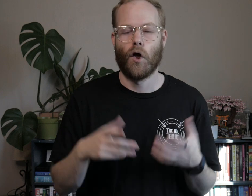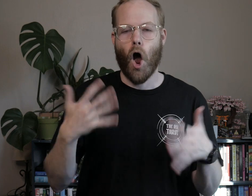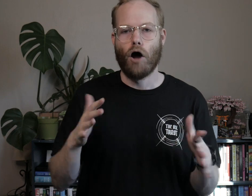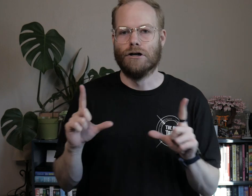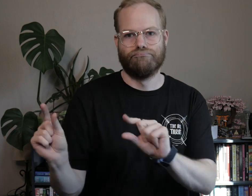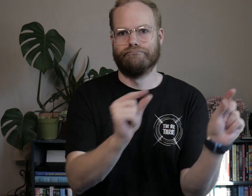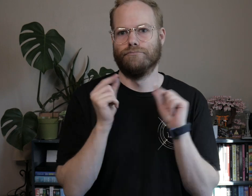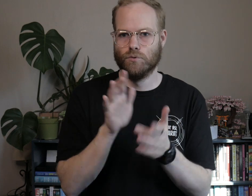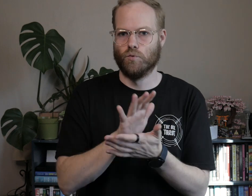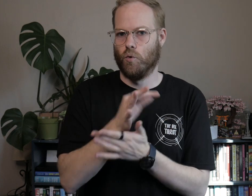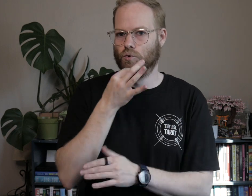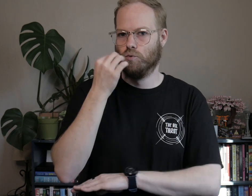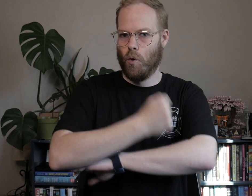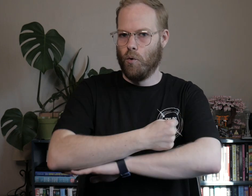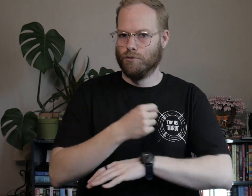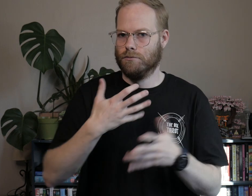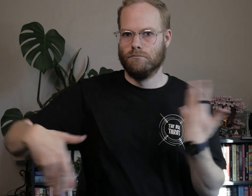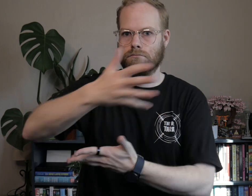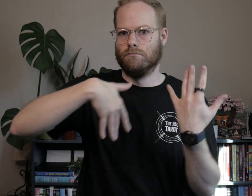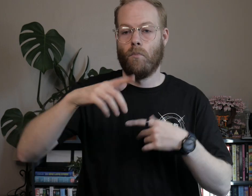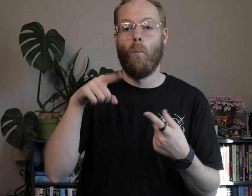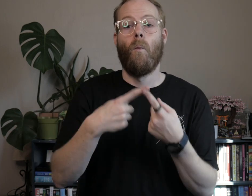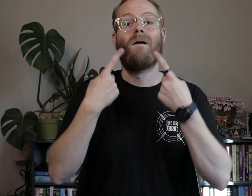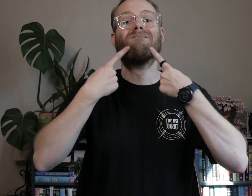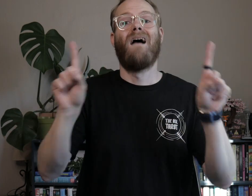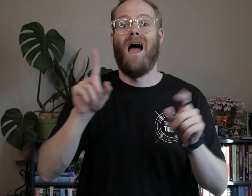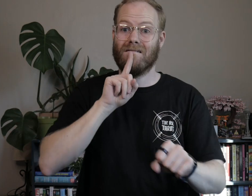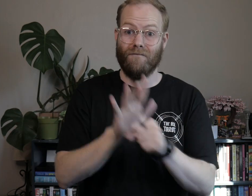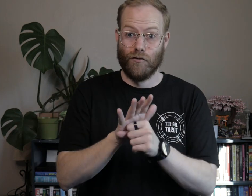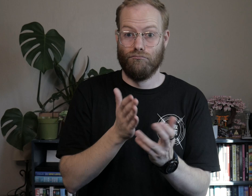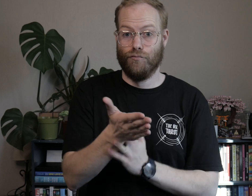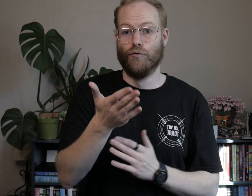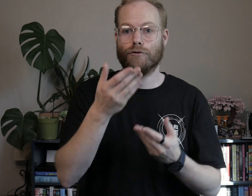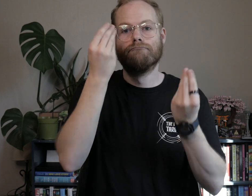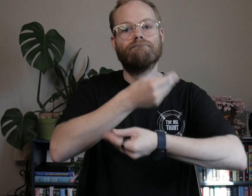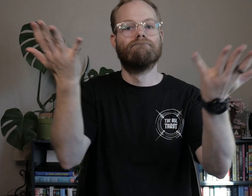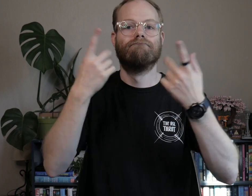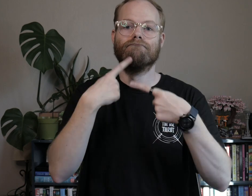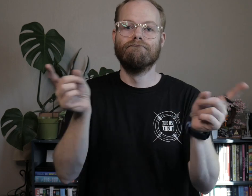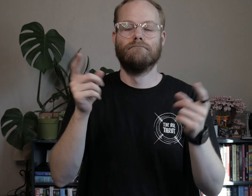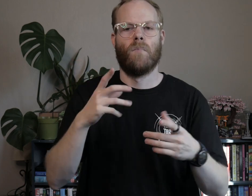There are already rumors of the school’s closing circulating, and when it’s finally confirmed through an announcement,